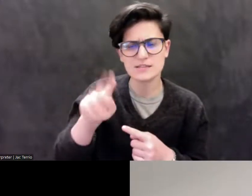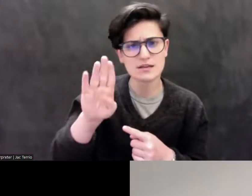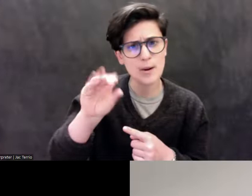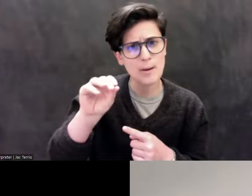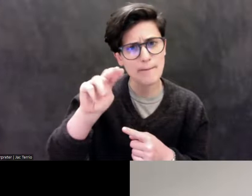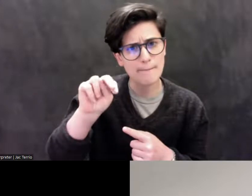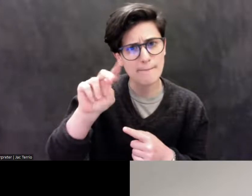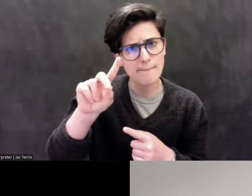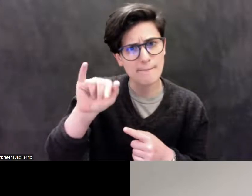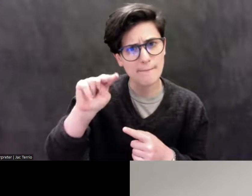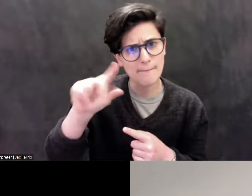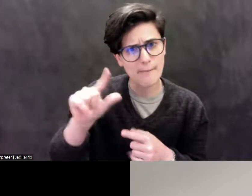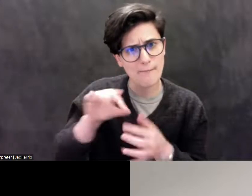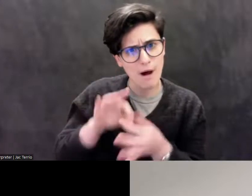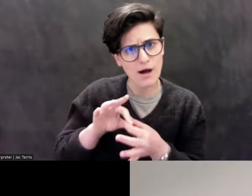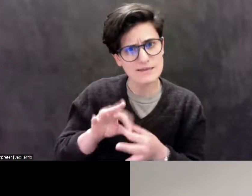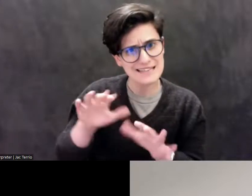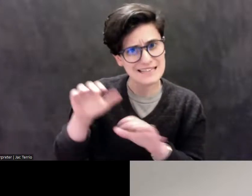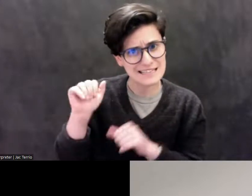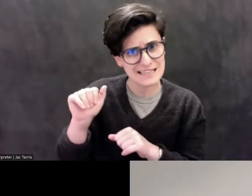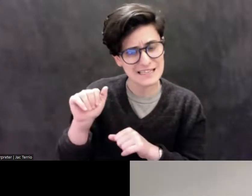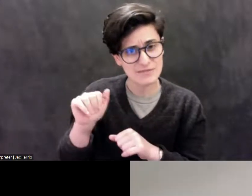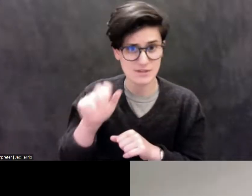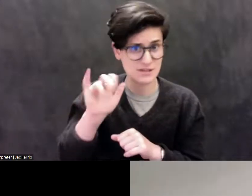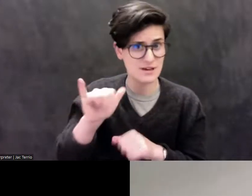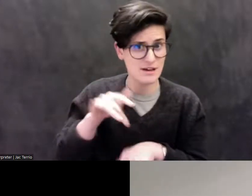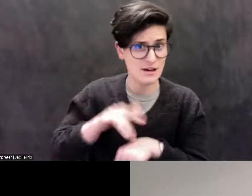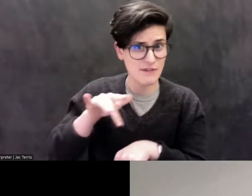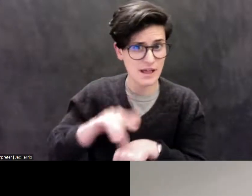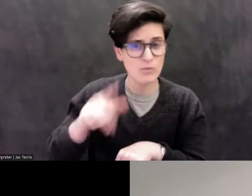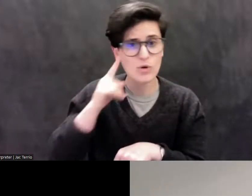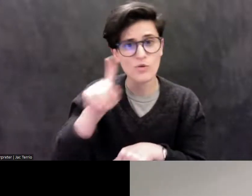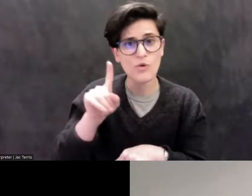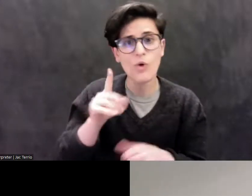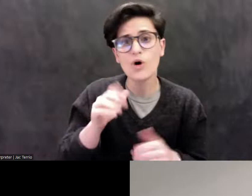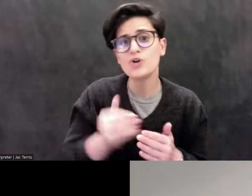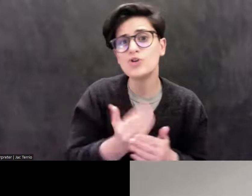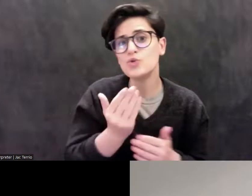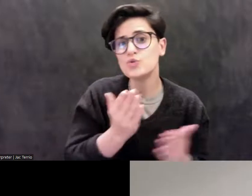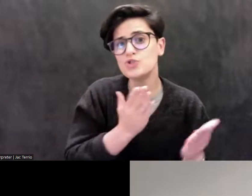be available for people to bond with a new service dog, and we were able to provide the